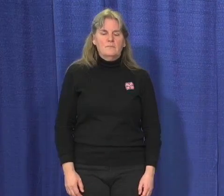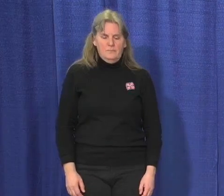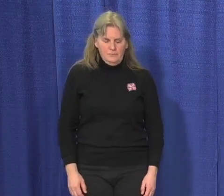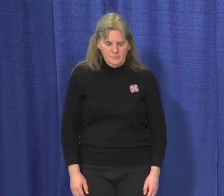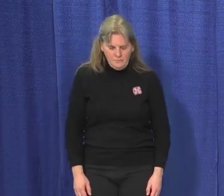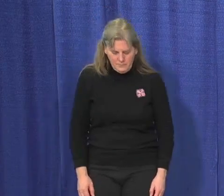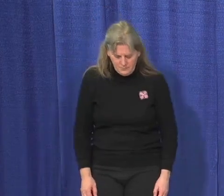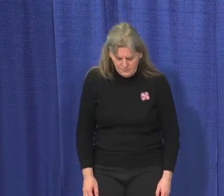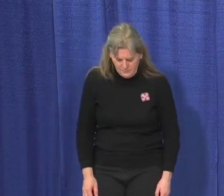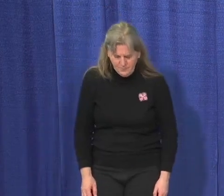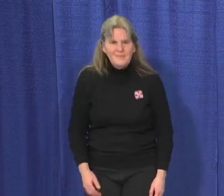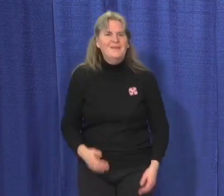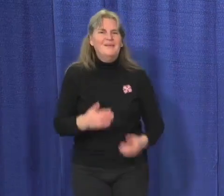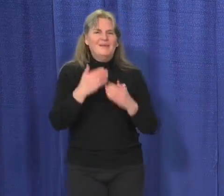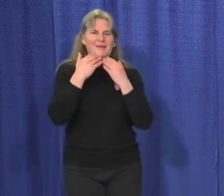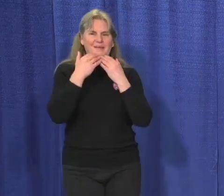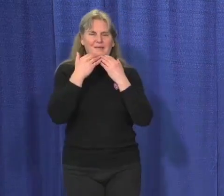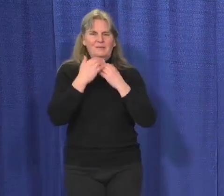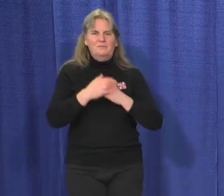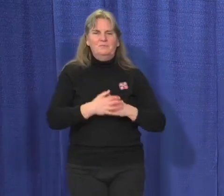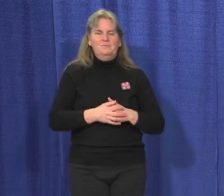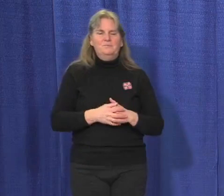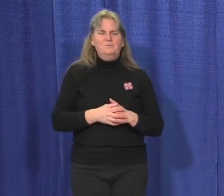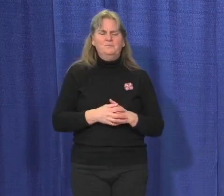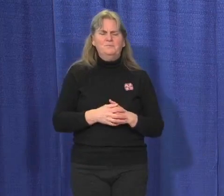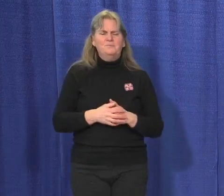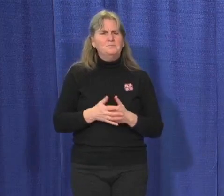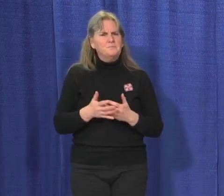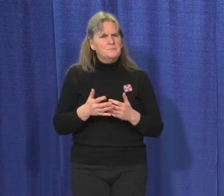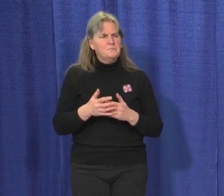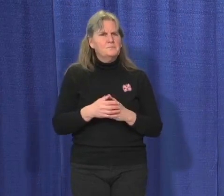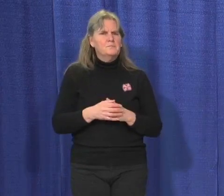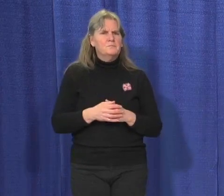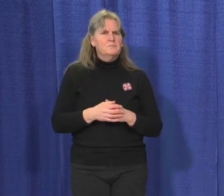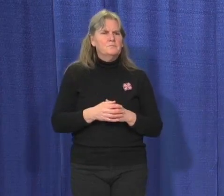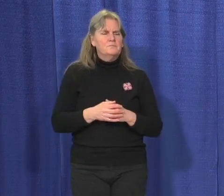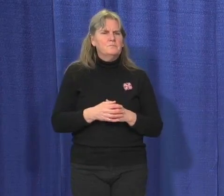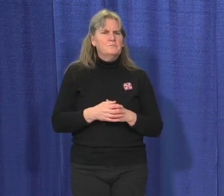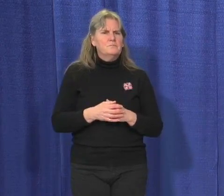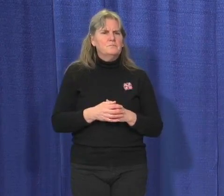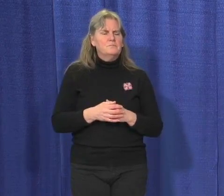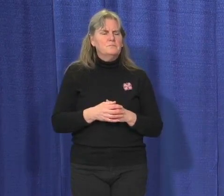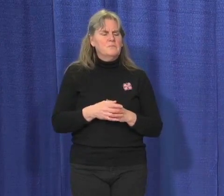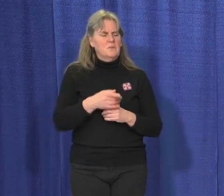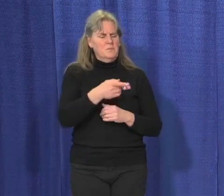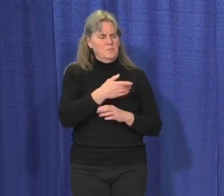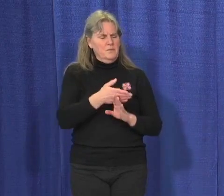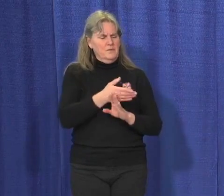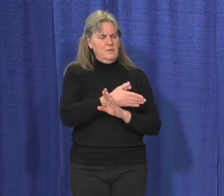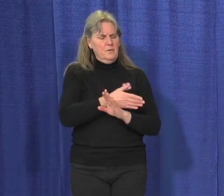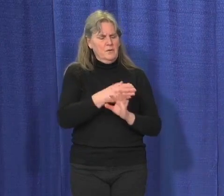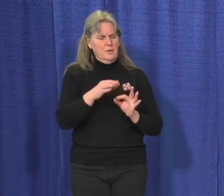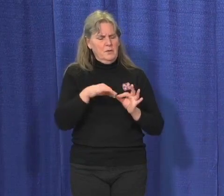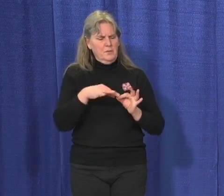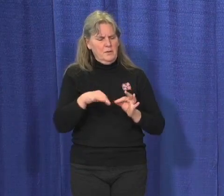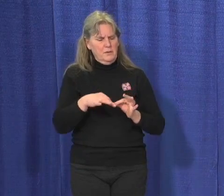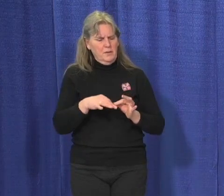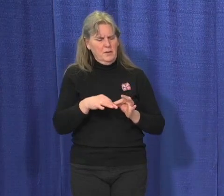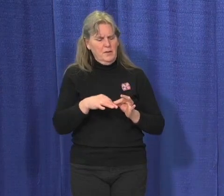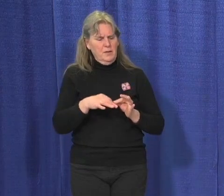Reporter: Thanks for taking my questions. I believe you had talked earlier about hoping to achieve herd